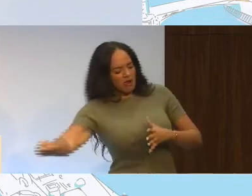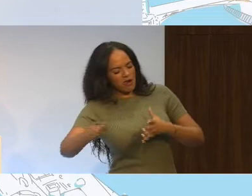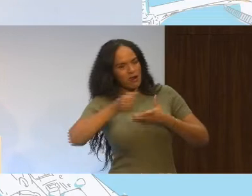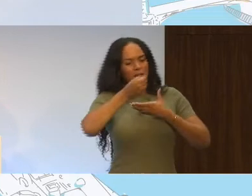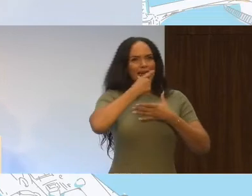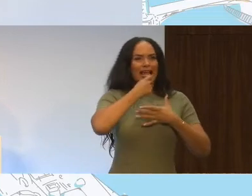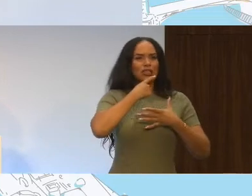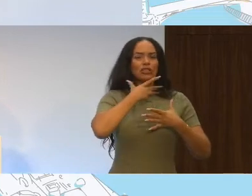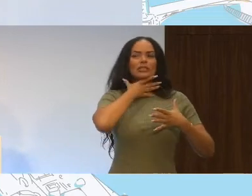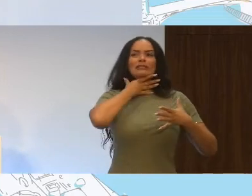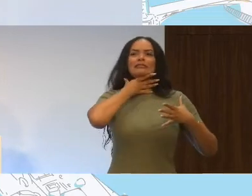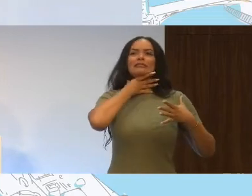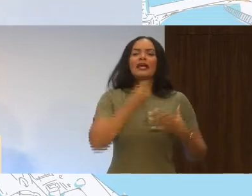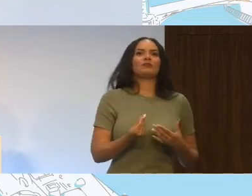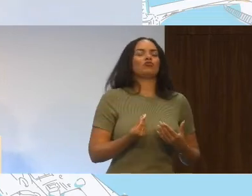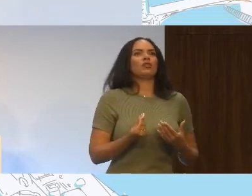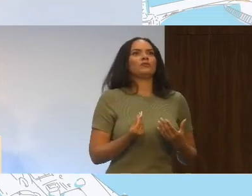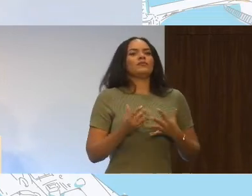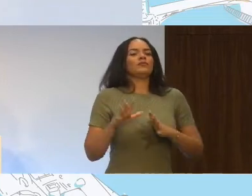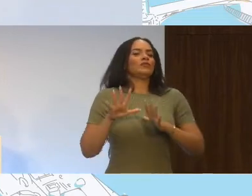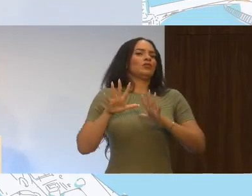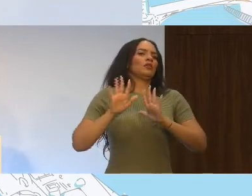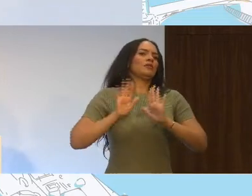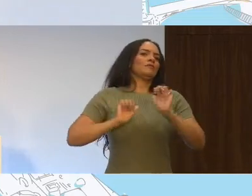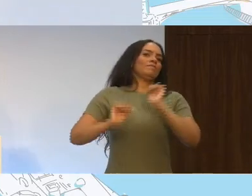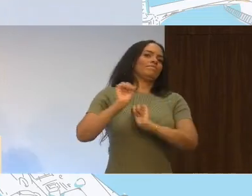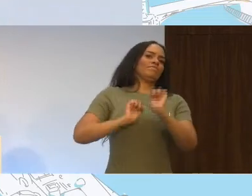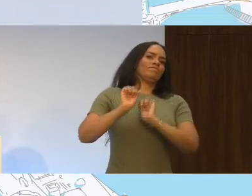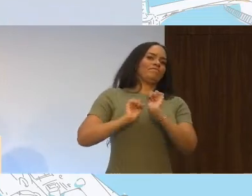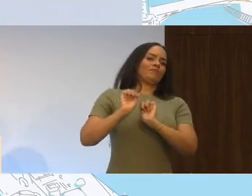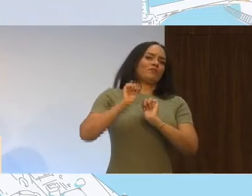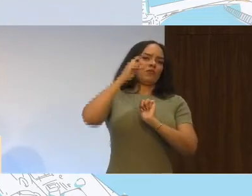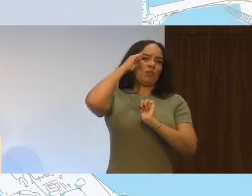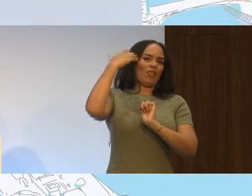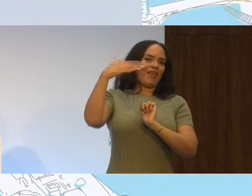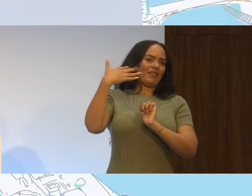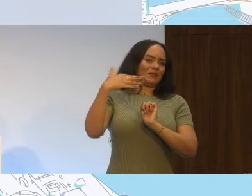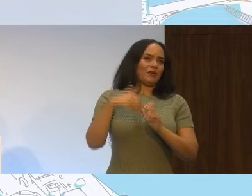to try to stave off being swallowed into the belly of the whale.